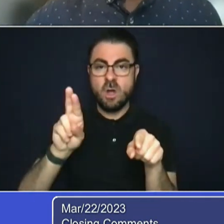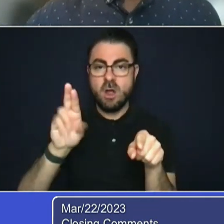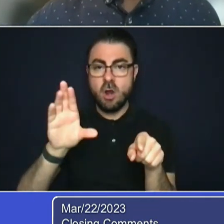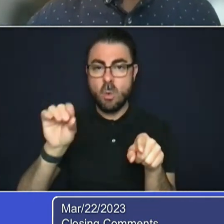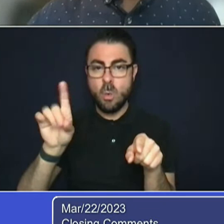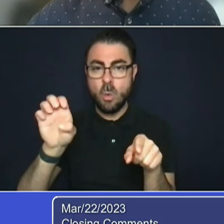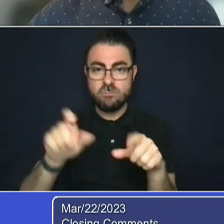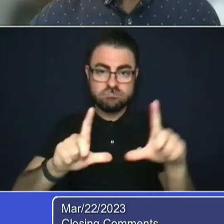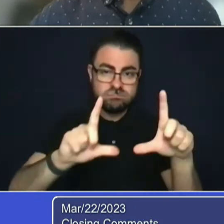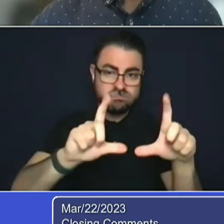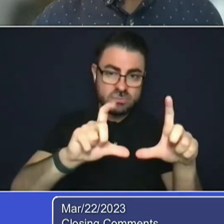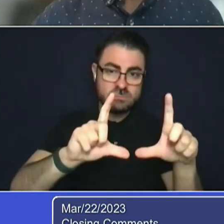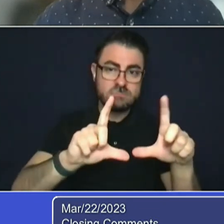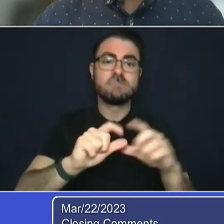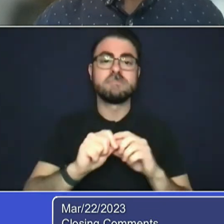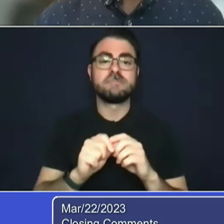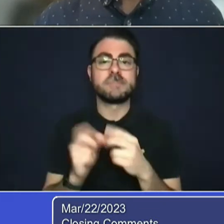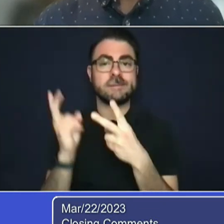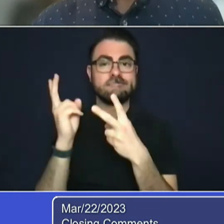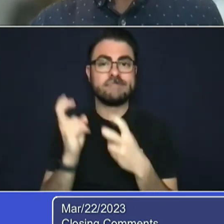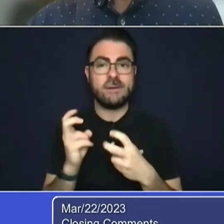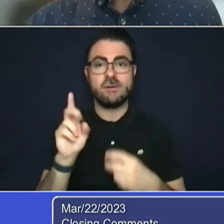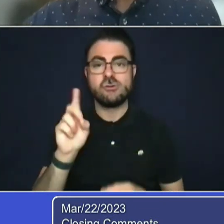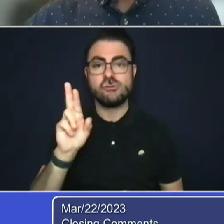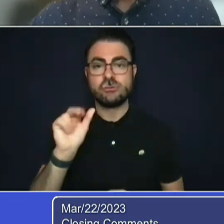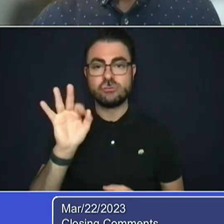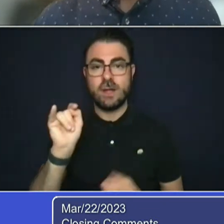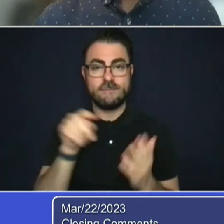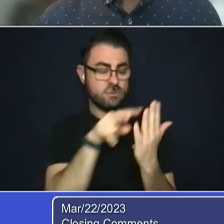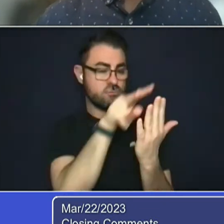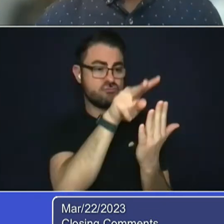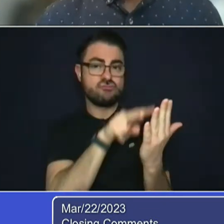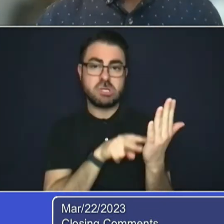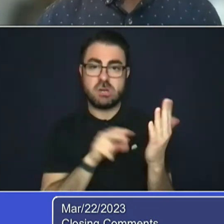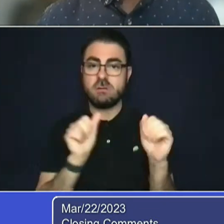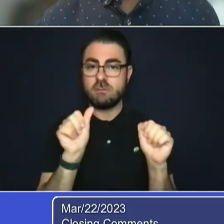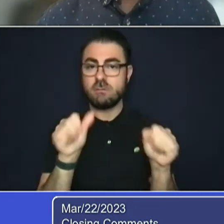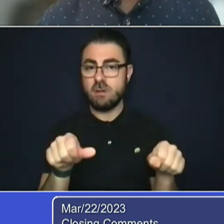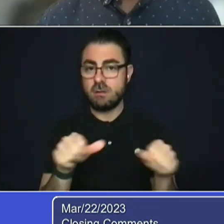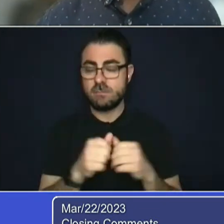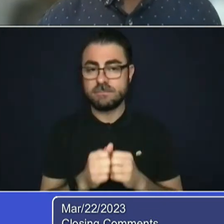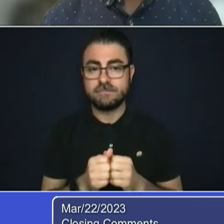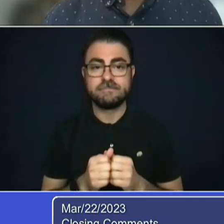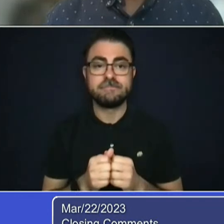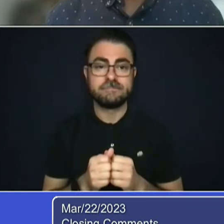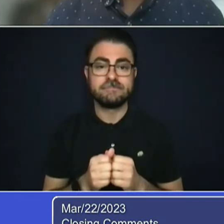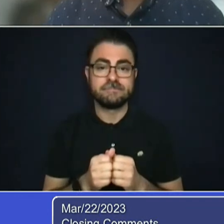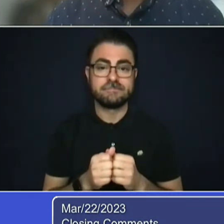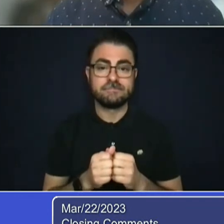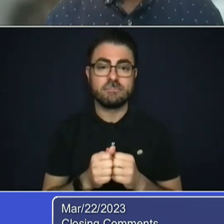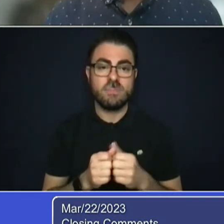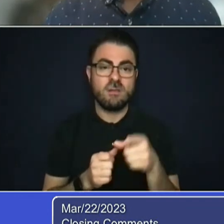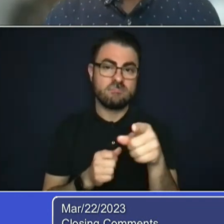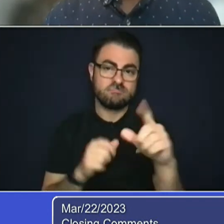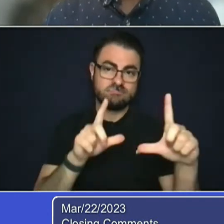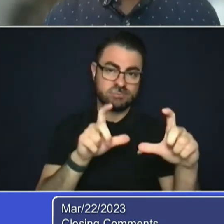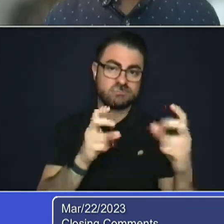BUT AGAIN, THERE'S THE QR CODE HERE ON YOUR SCREEN, IF YOU'D LIKE TO DOWNLOAD THE DRAFT, YOU